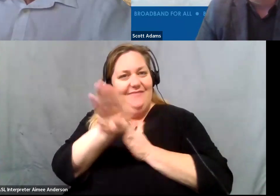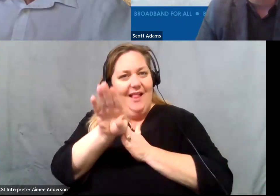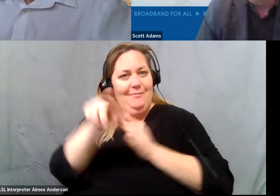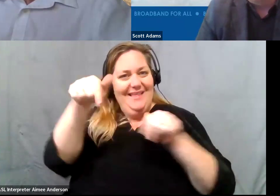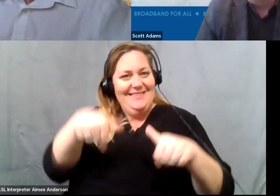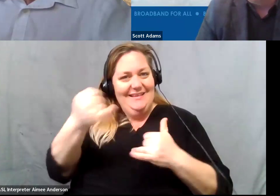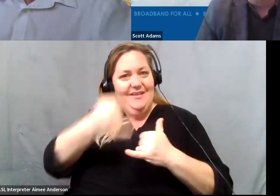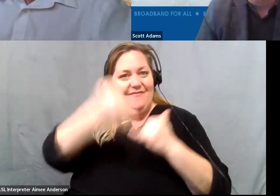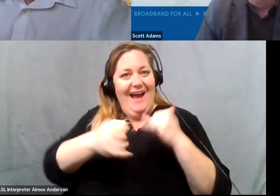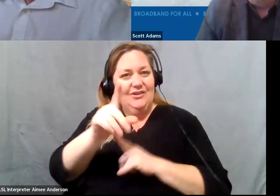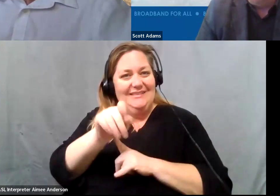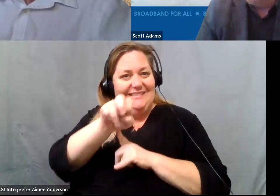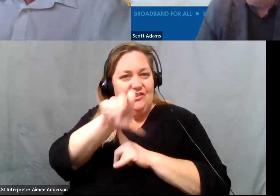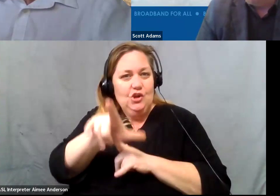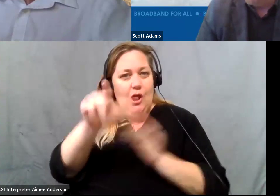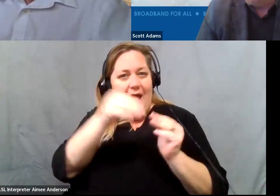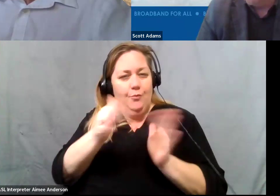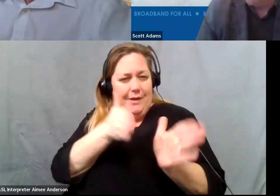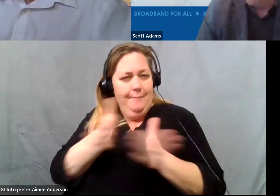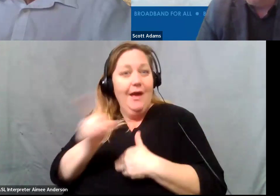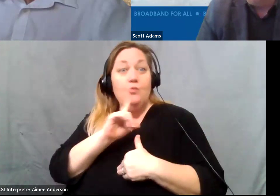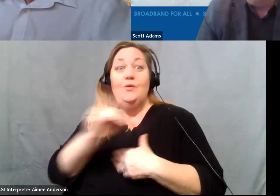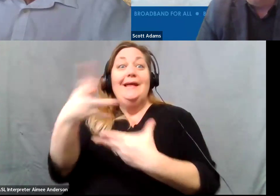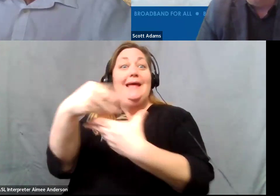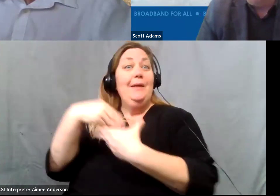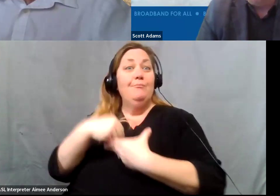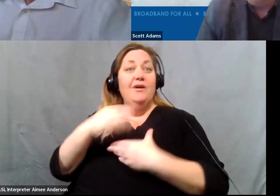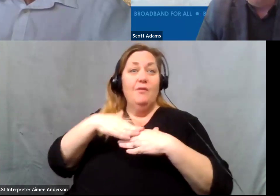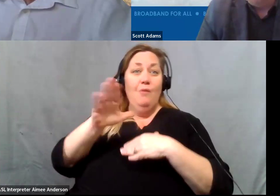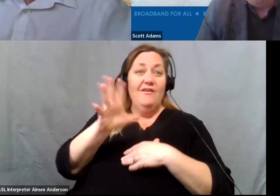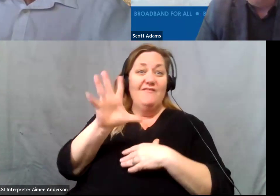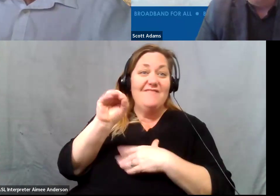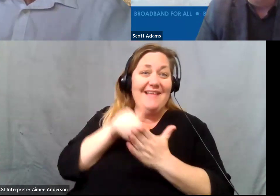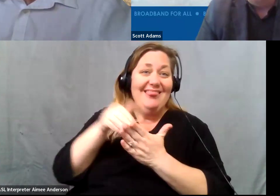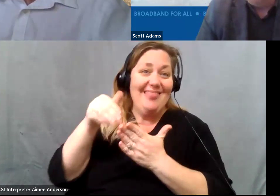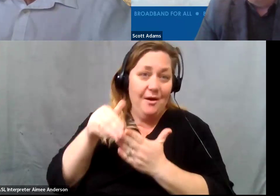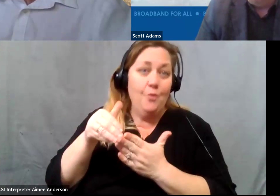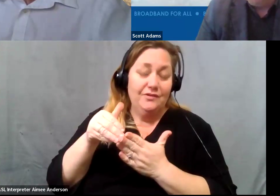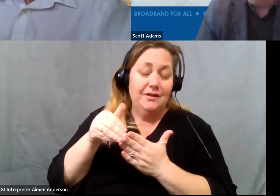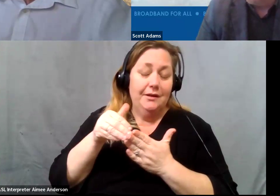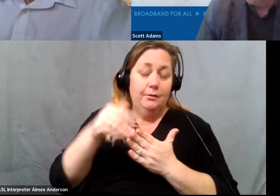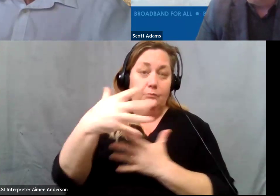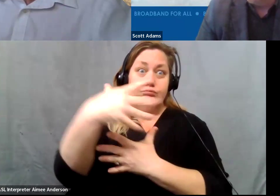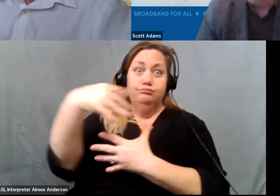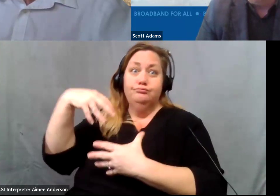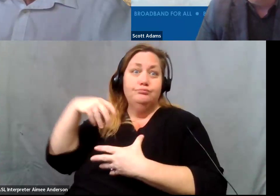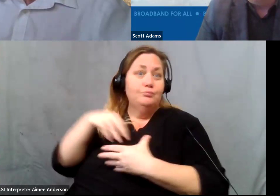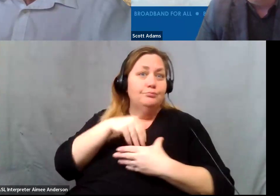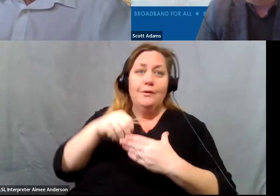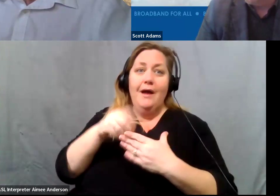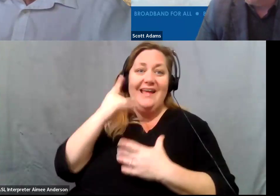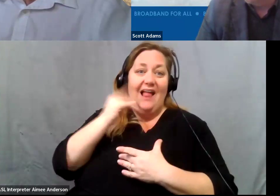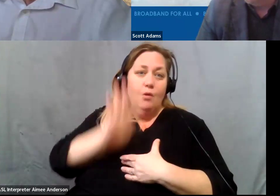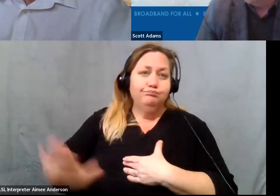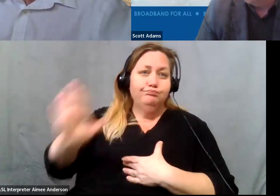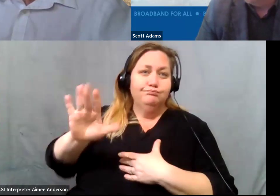digital equity plan that really an input from over 50,000 California residents and stakeholders and